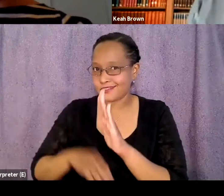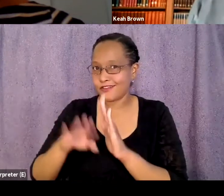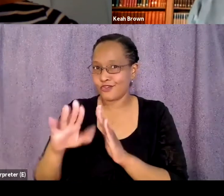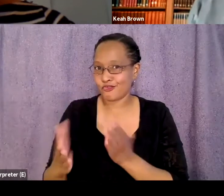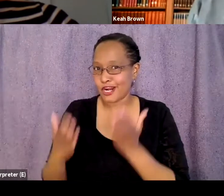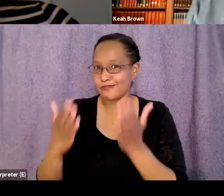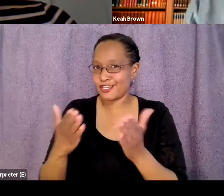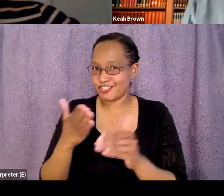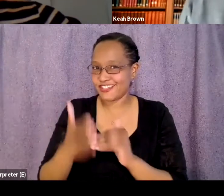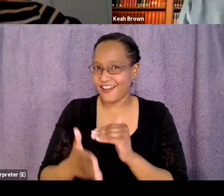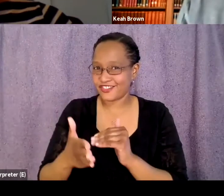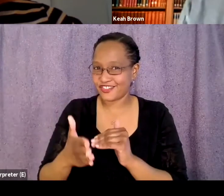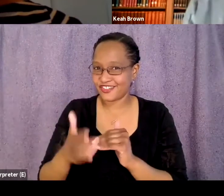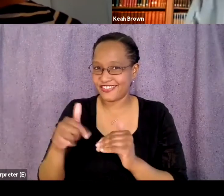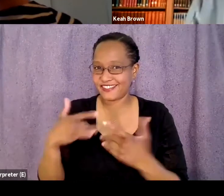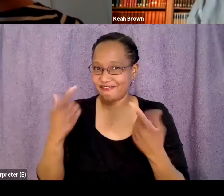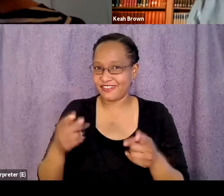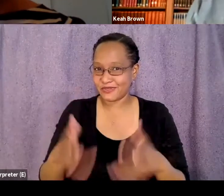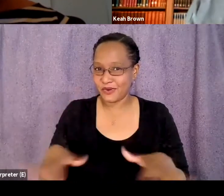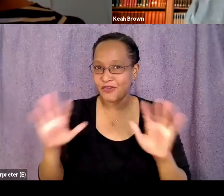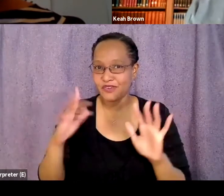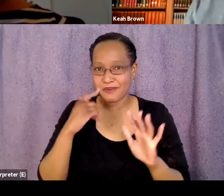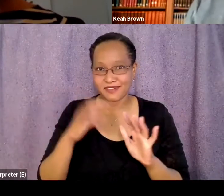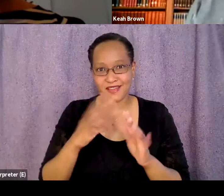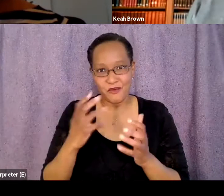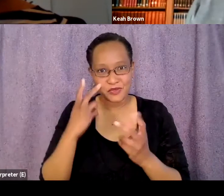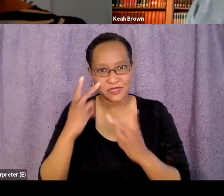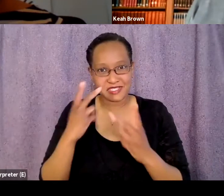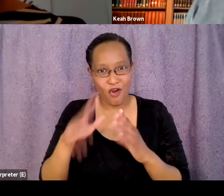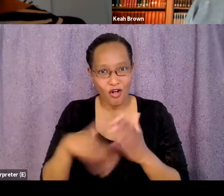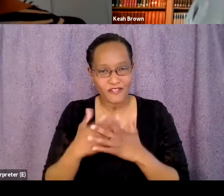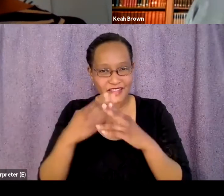Nicole Redding (she/her): yeah a lot of names and titles, and so our next question comes